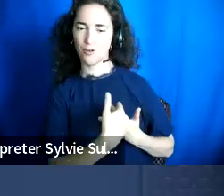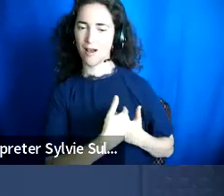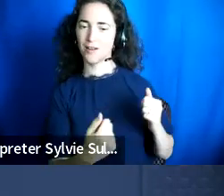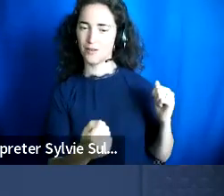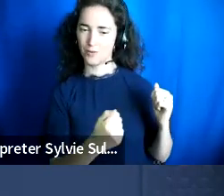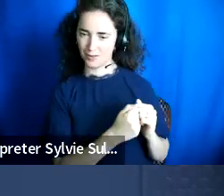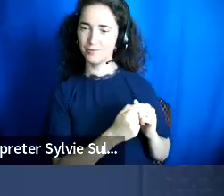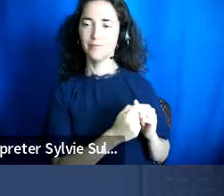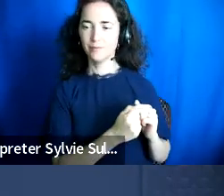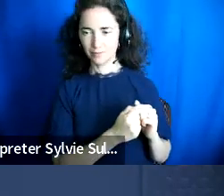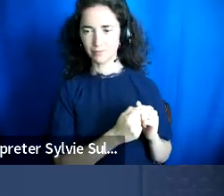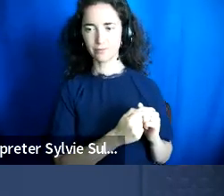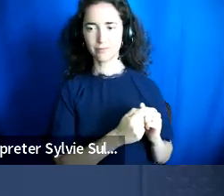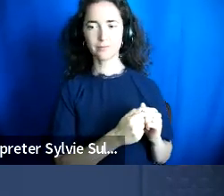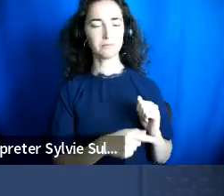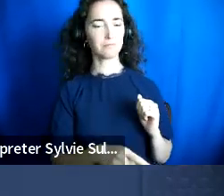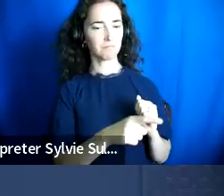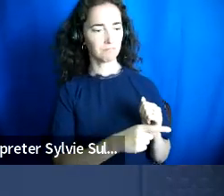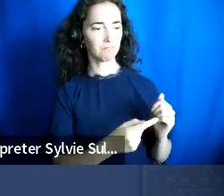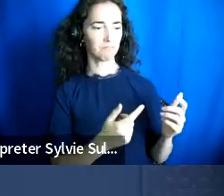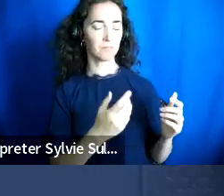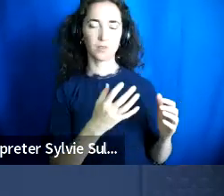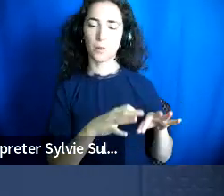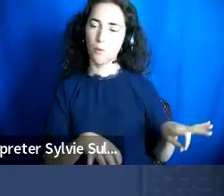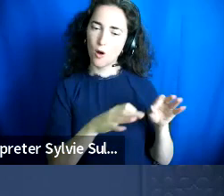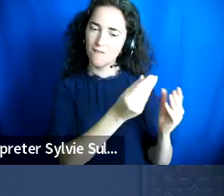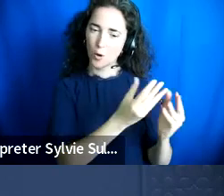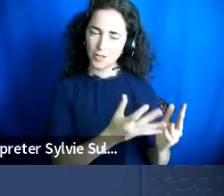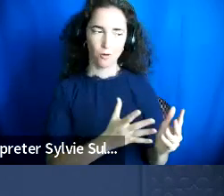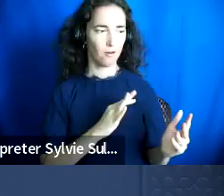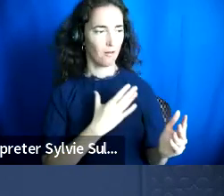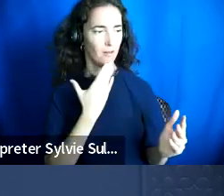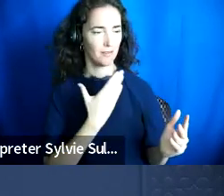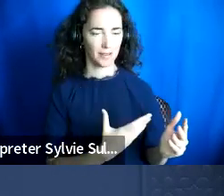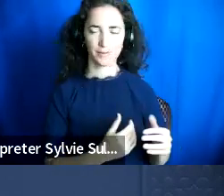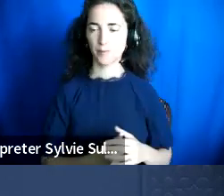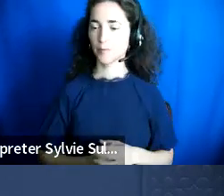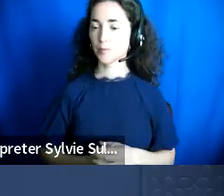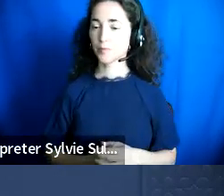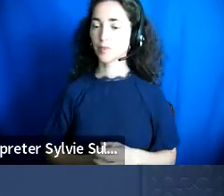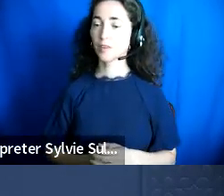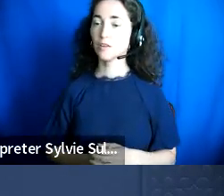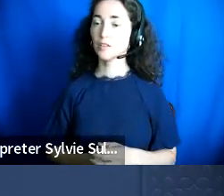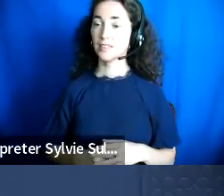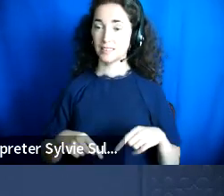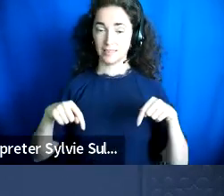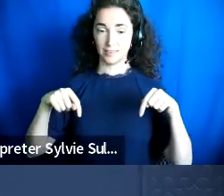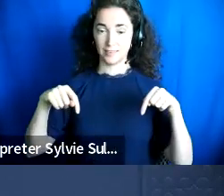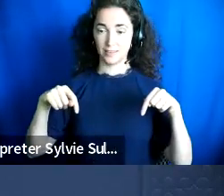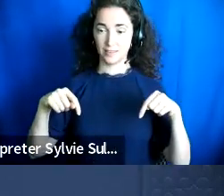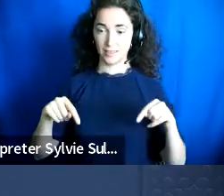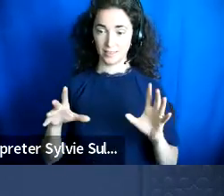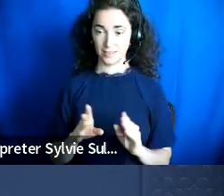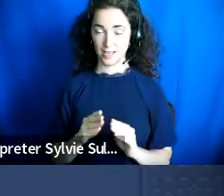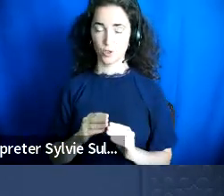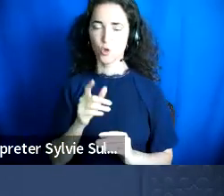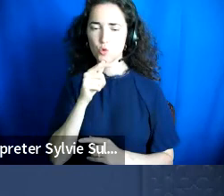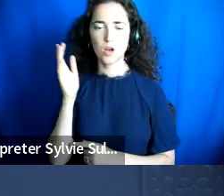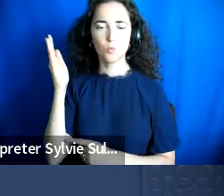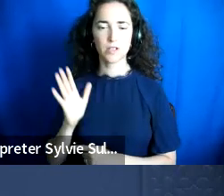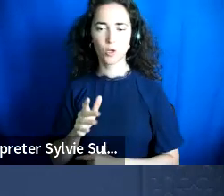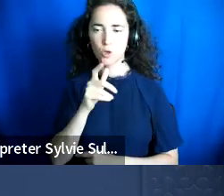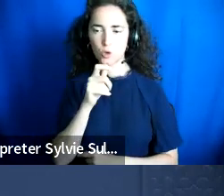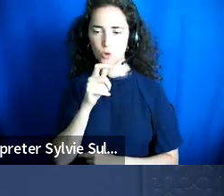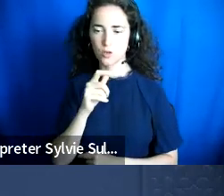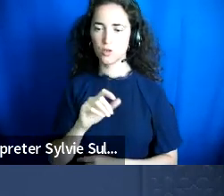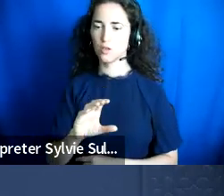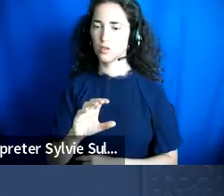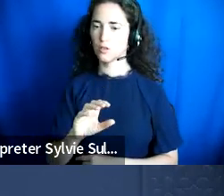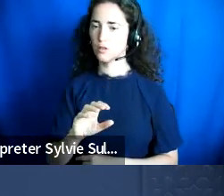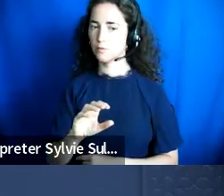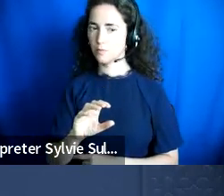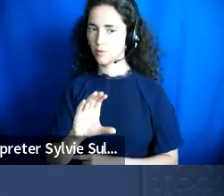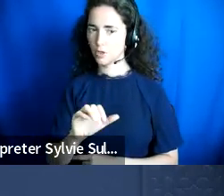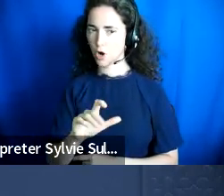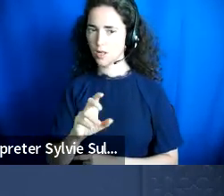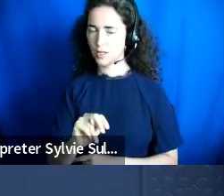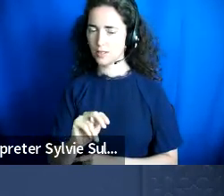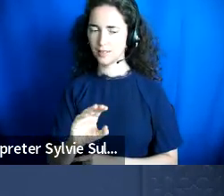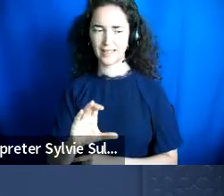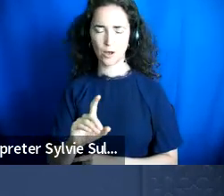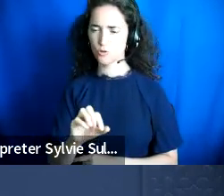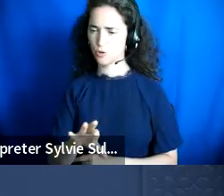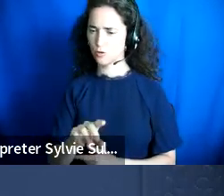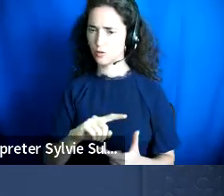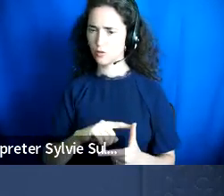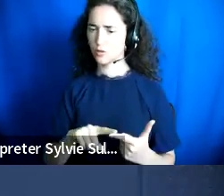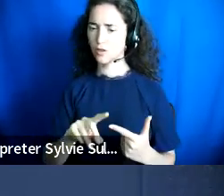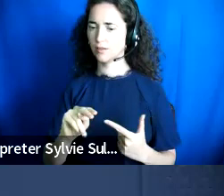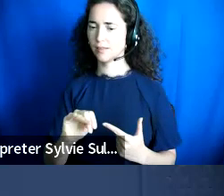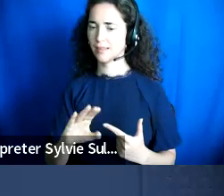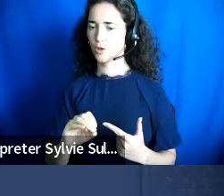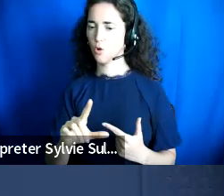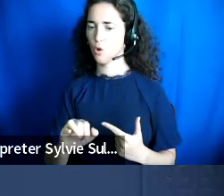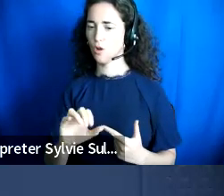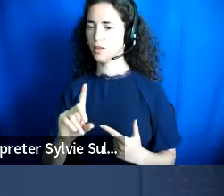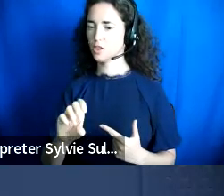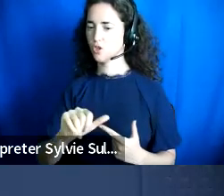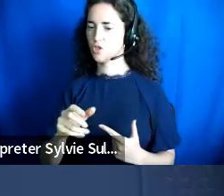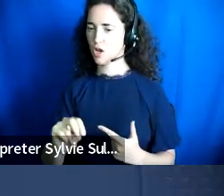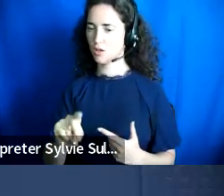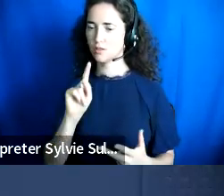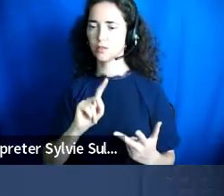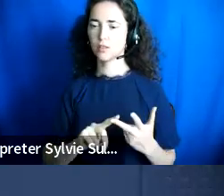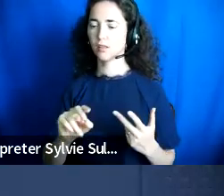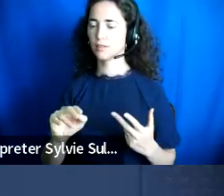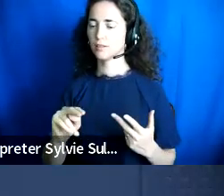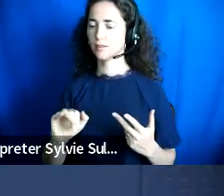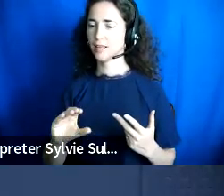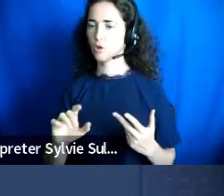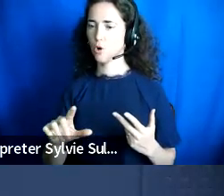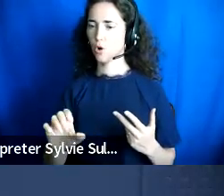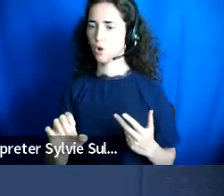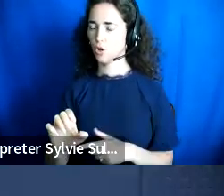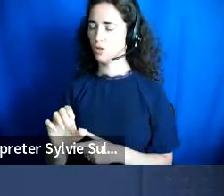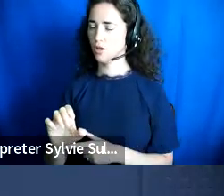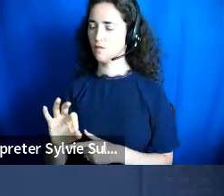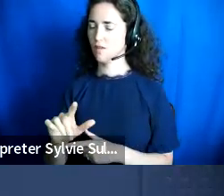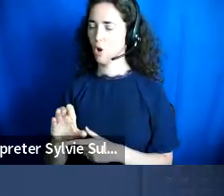and provide us with some valuable, information the presenters for this session will be horrendous Nicole day, John and the call for is, and I am not going to take up any more of their time